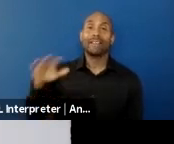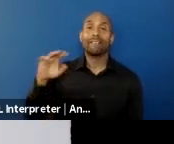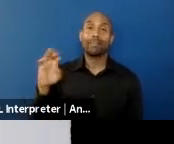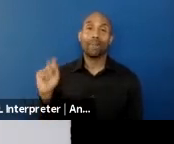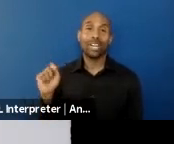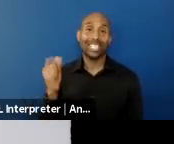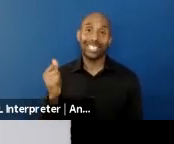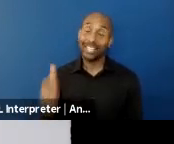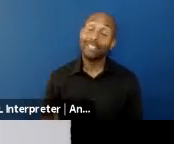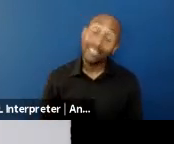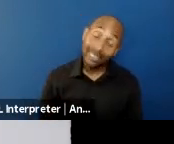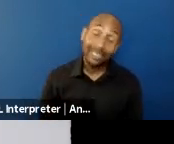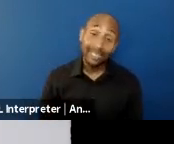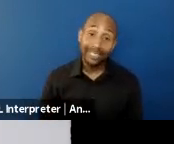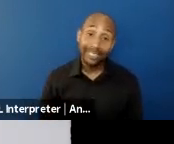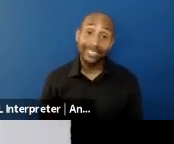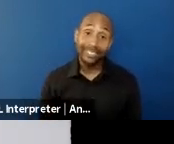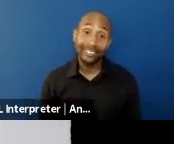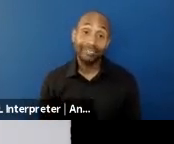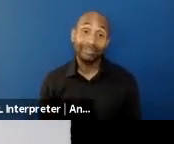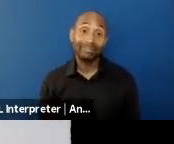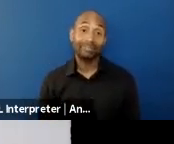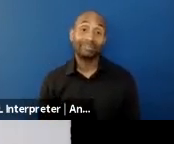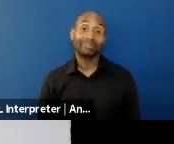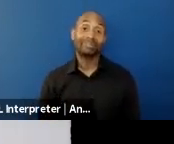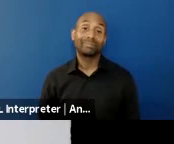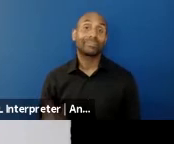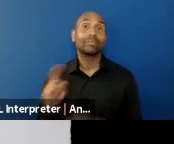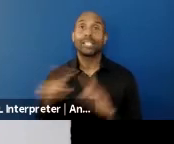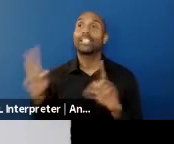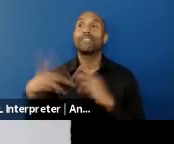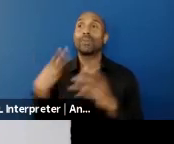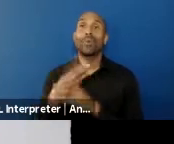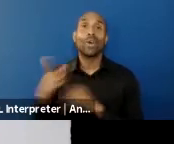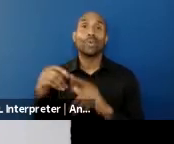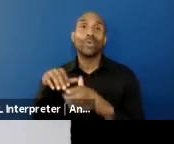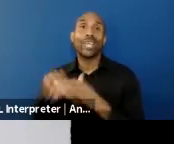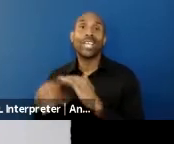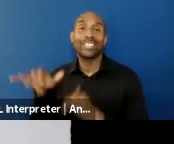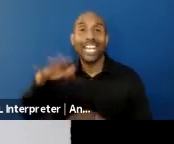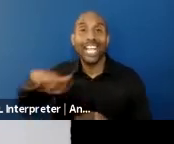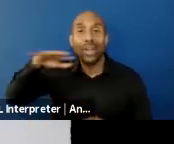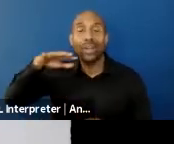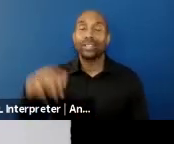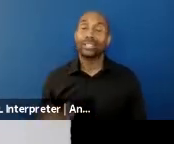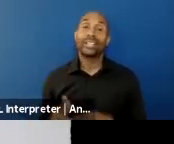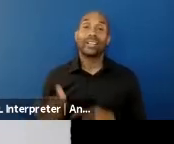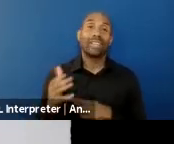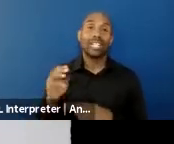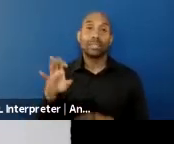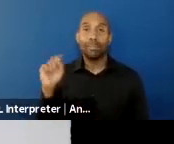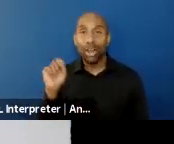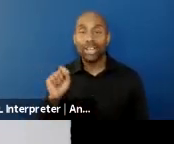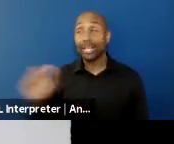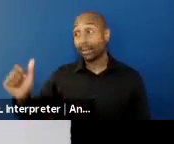A different world. You go into the fish market in the back.